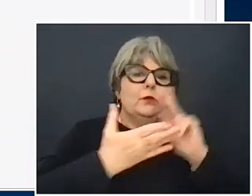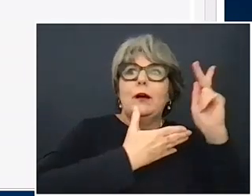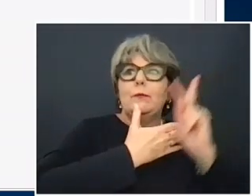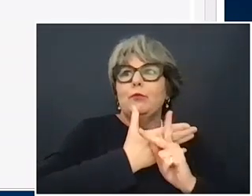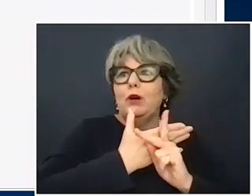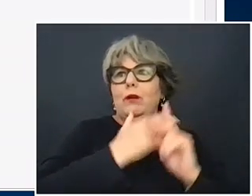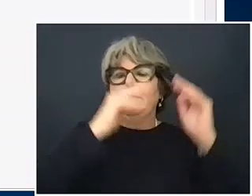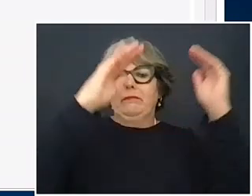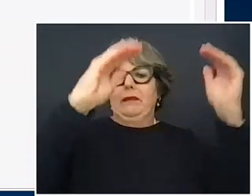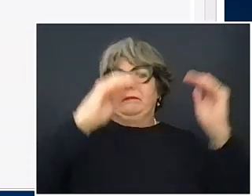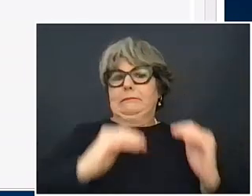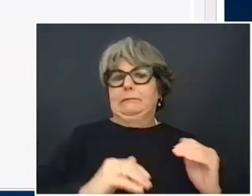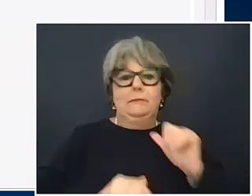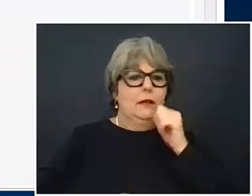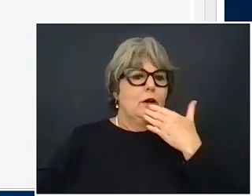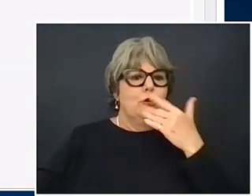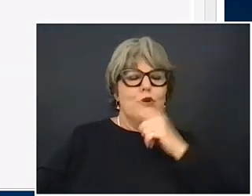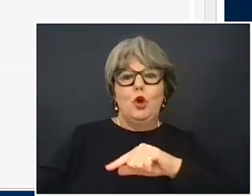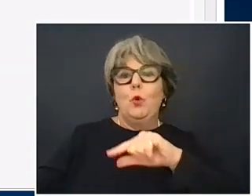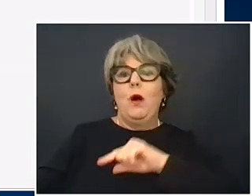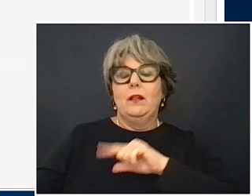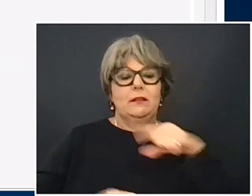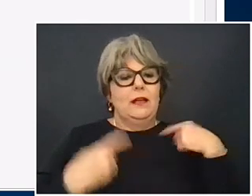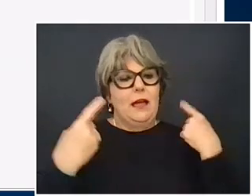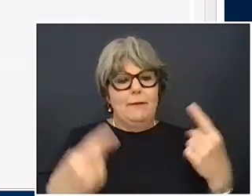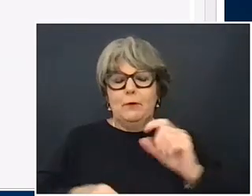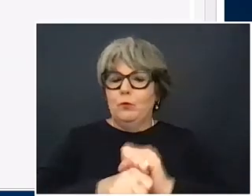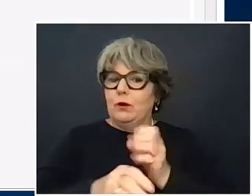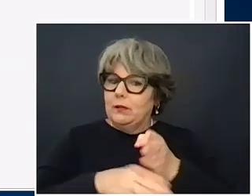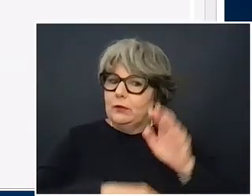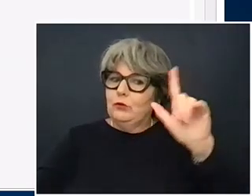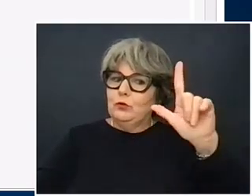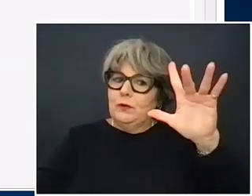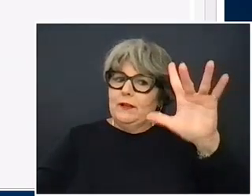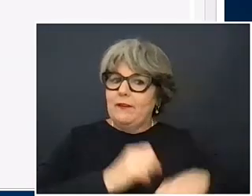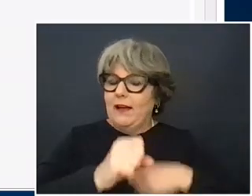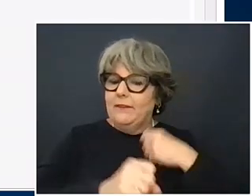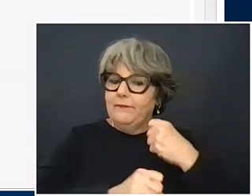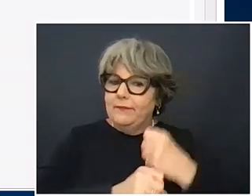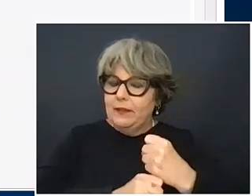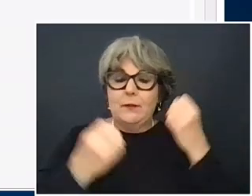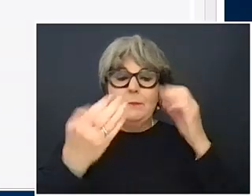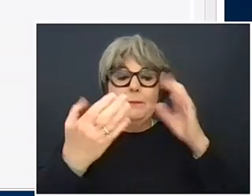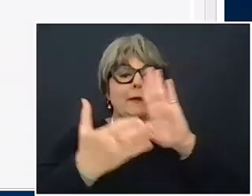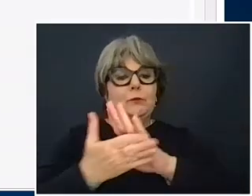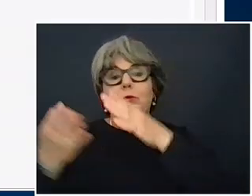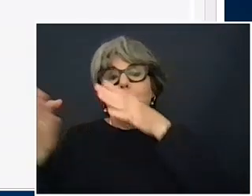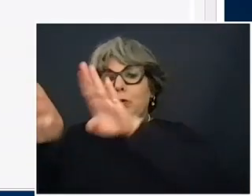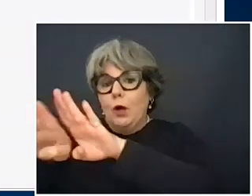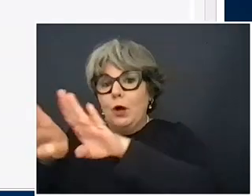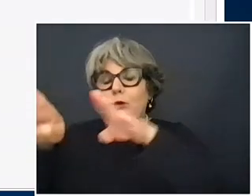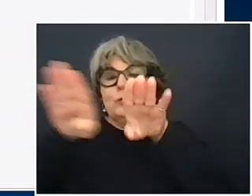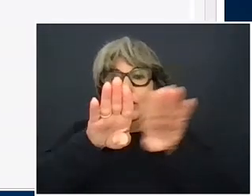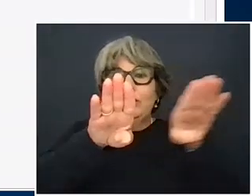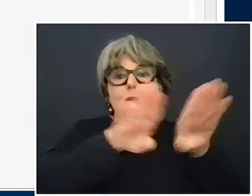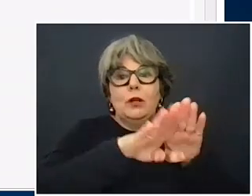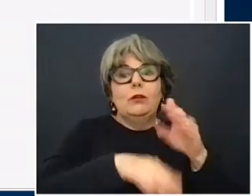quality. And I've been doing this for 25 years. I've seen a lot of school closures, and I've seen a few teach out agreements.